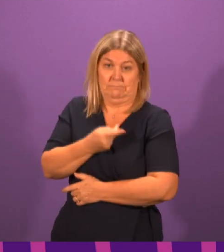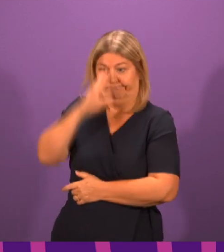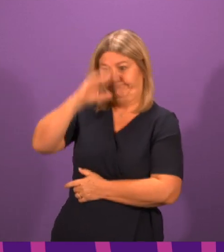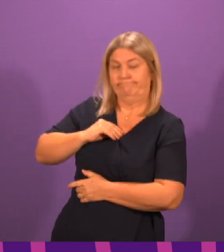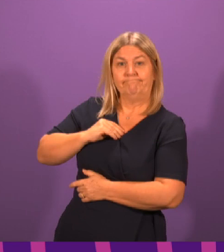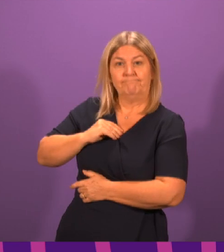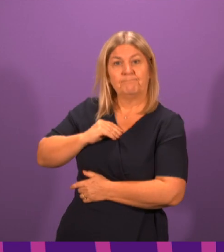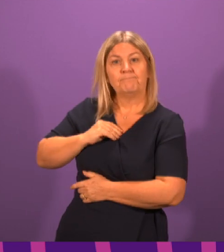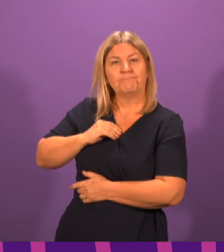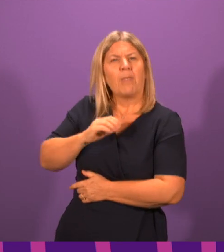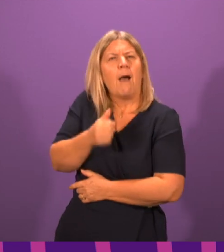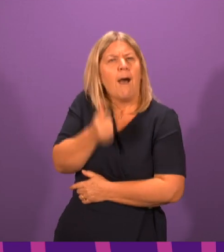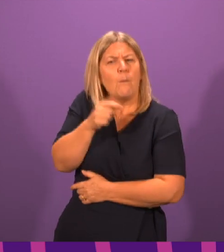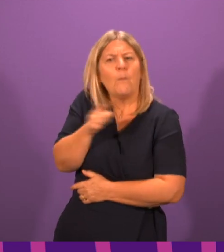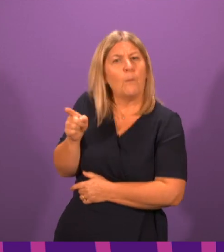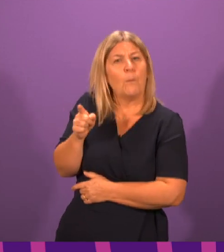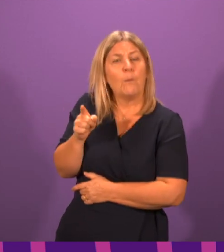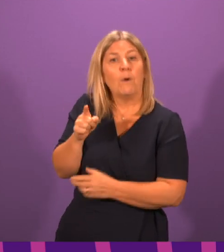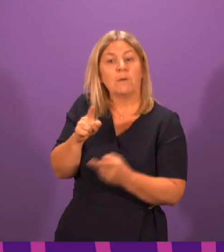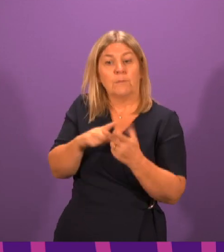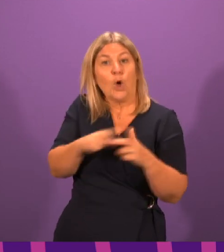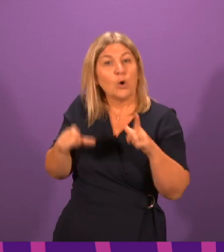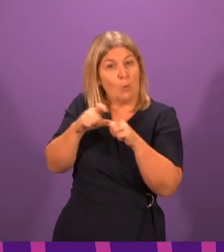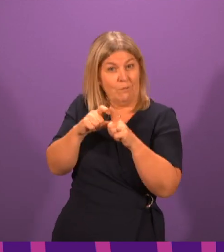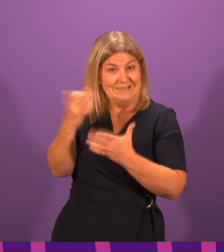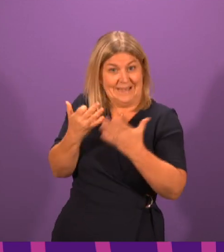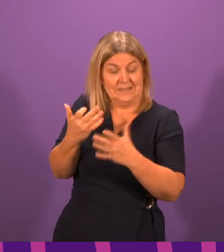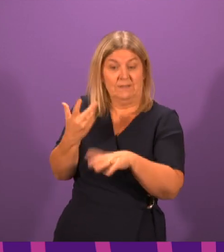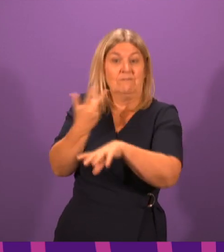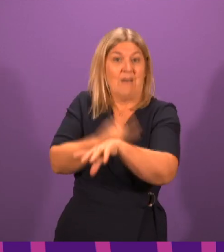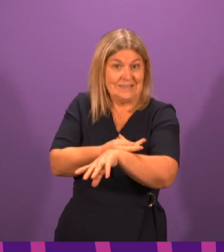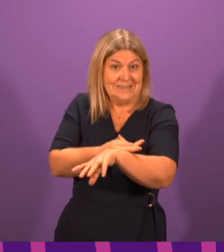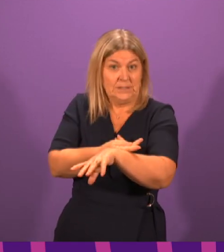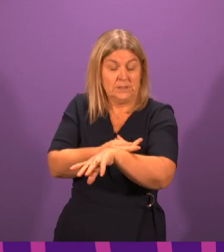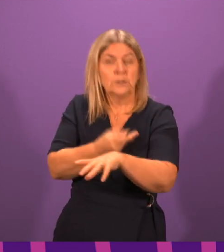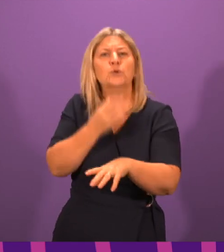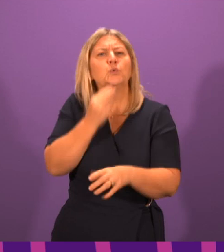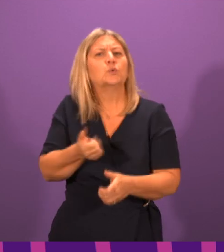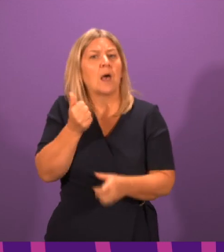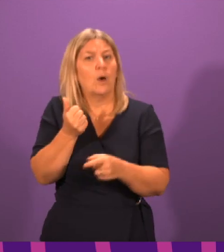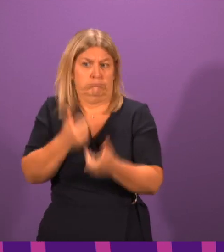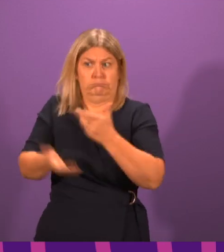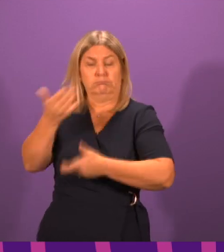about how a Covid vaccine should be used and what its interaction should be with the flu vaccine.